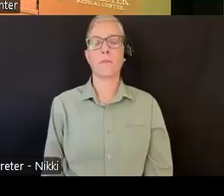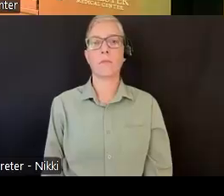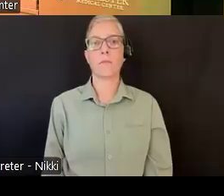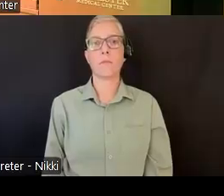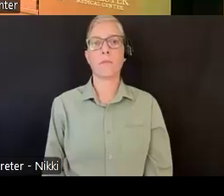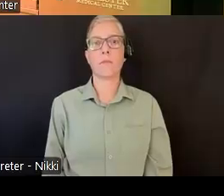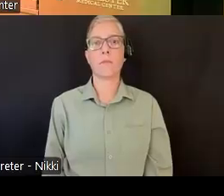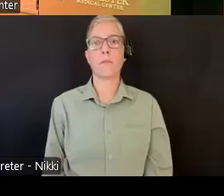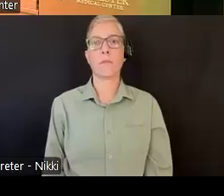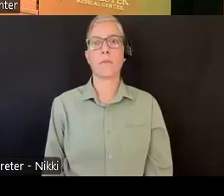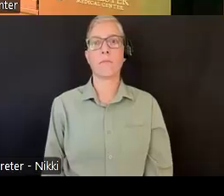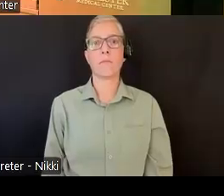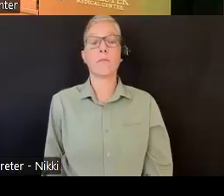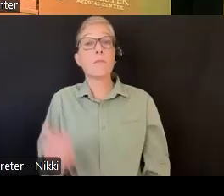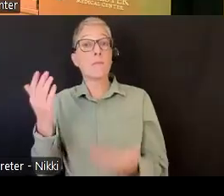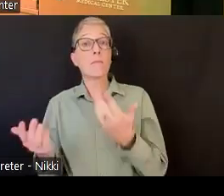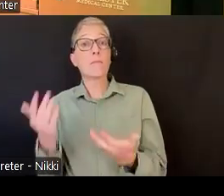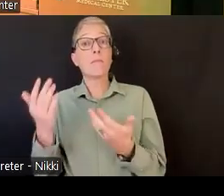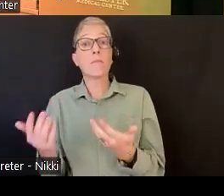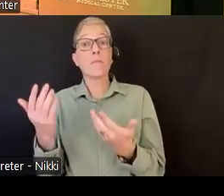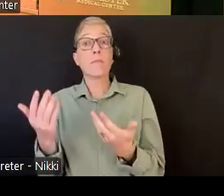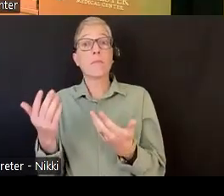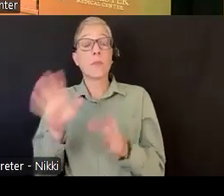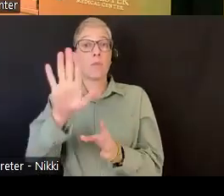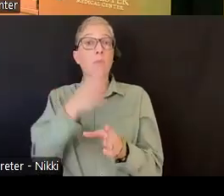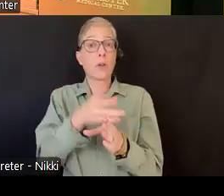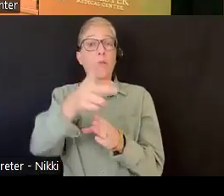So maybe outside of your sort of professional work being present in the community or sort